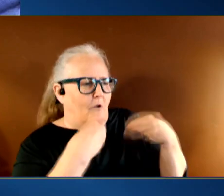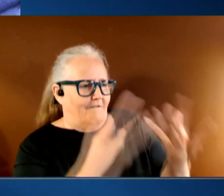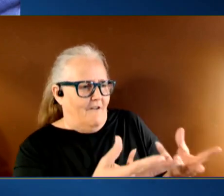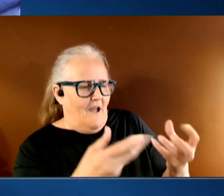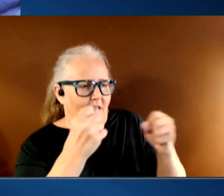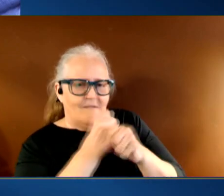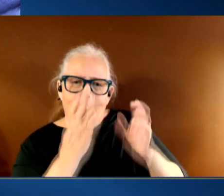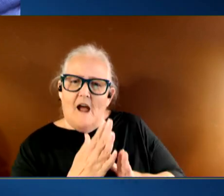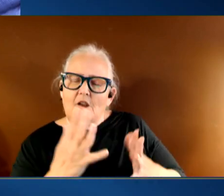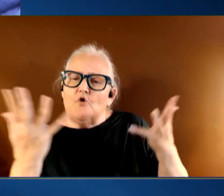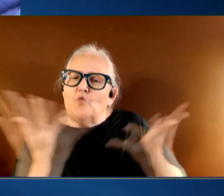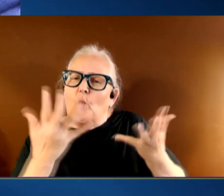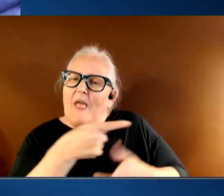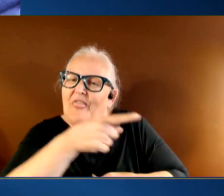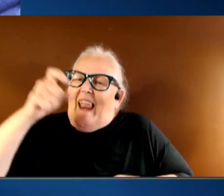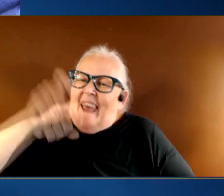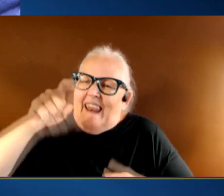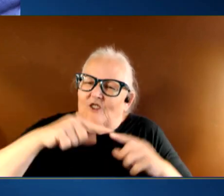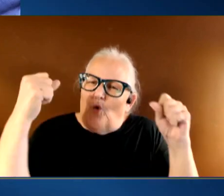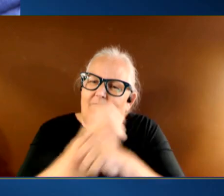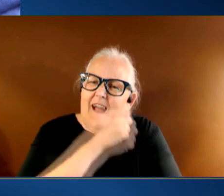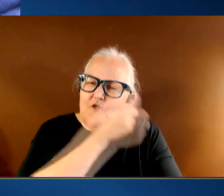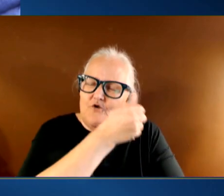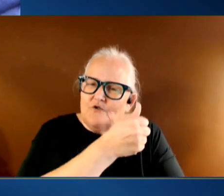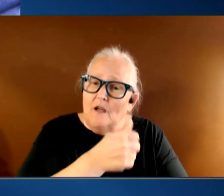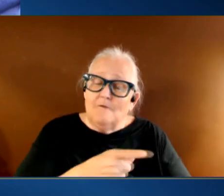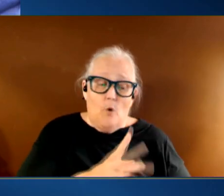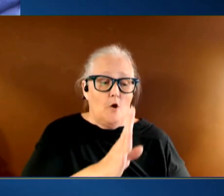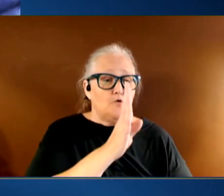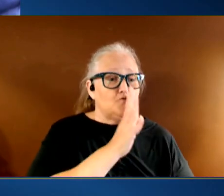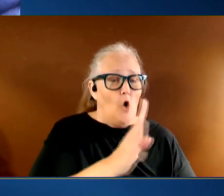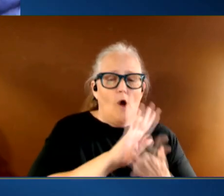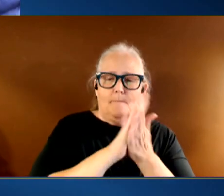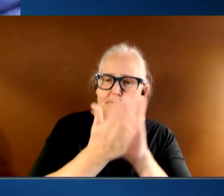Put your speaking words to action, put that to feet, and let's walk out